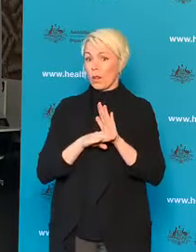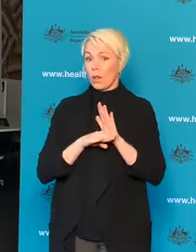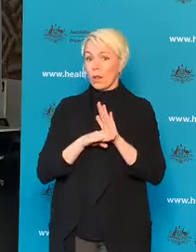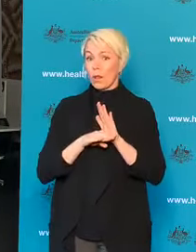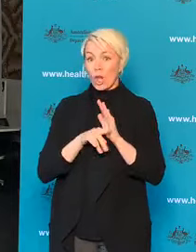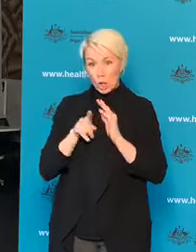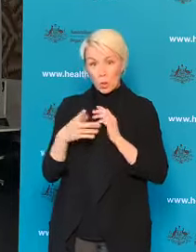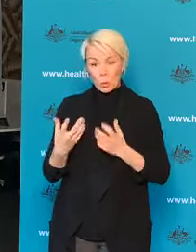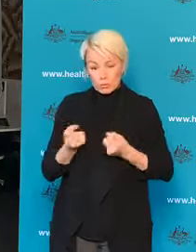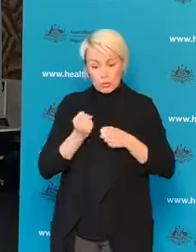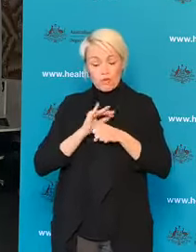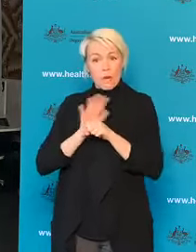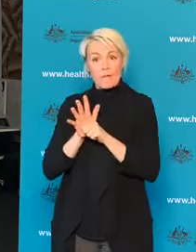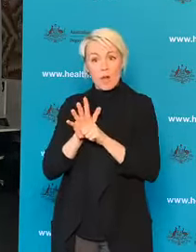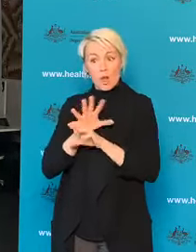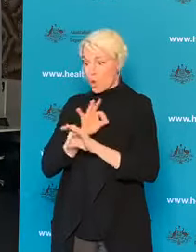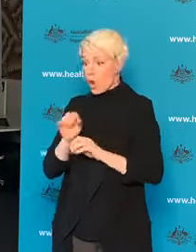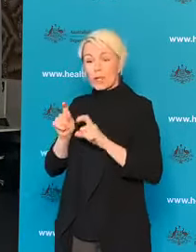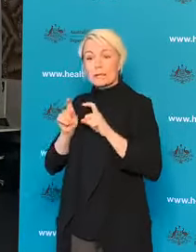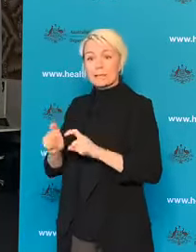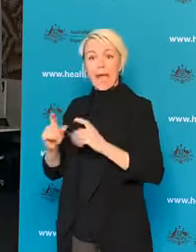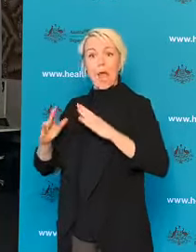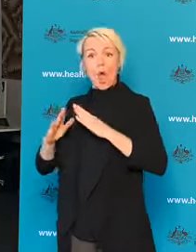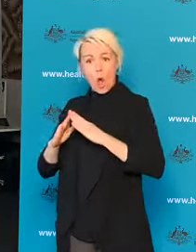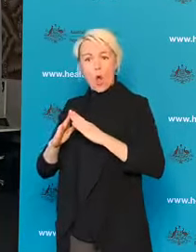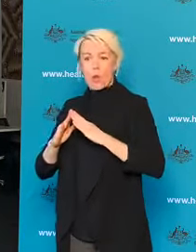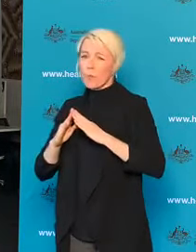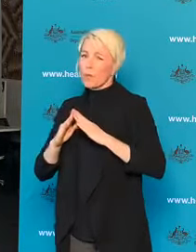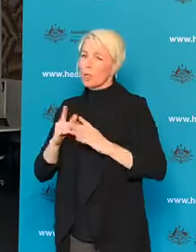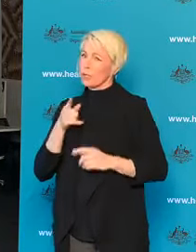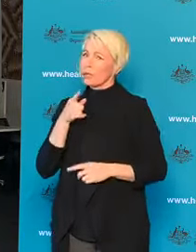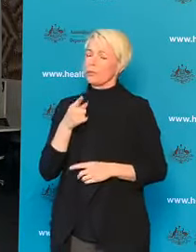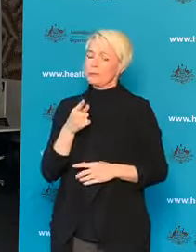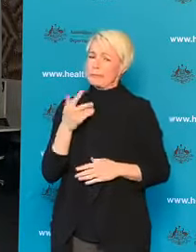you're putting at risk the lives of other people.